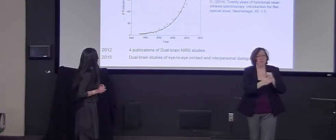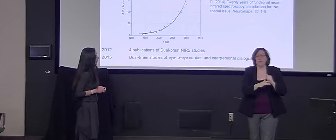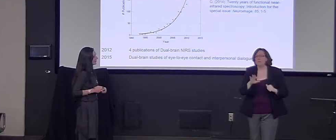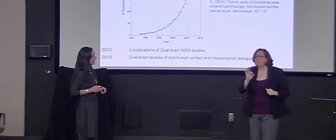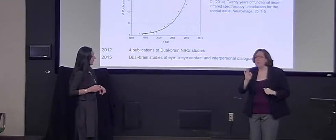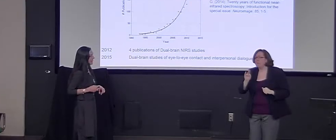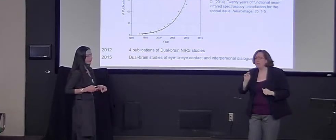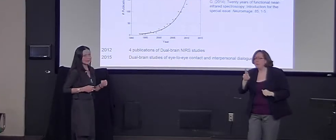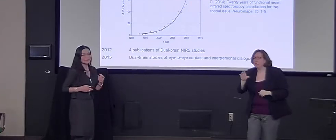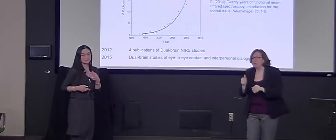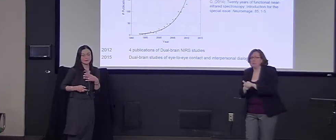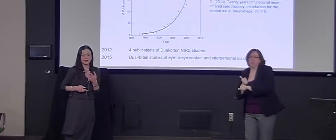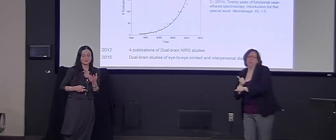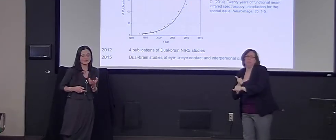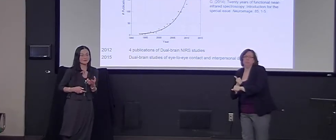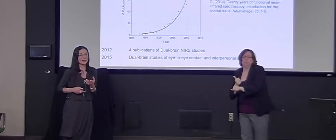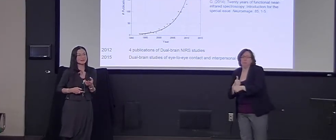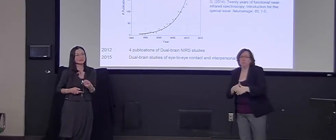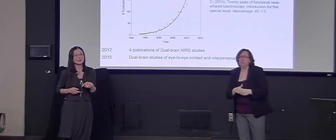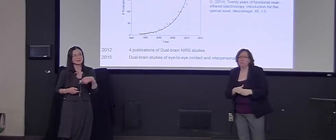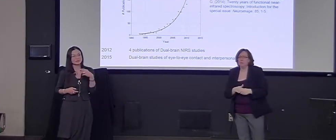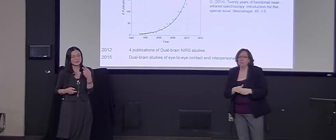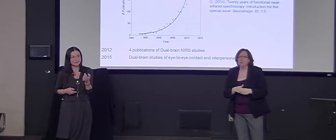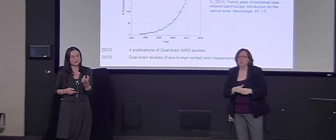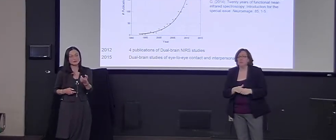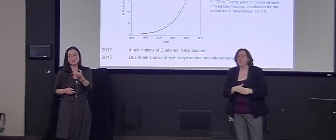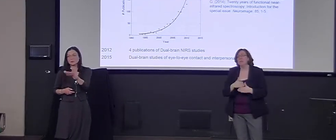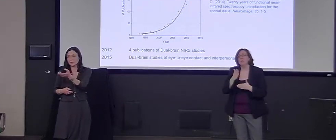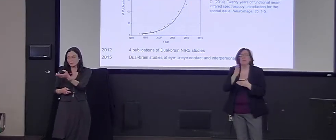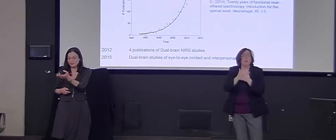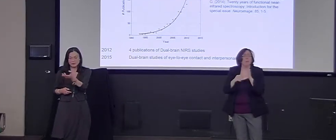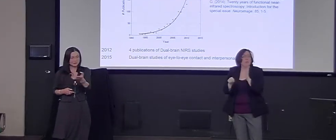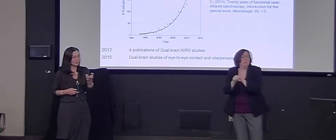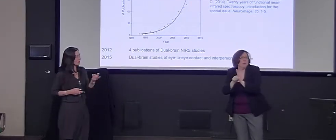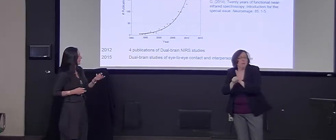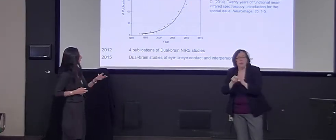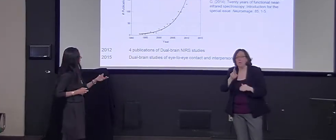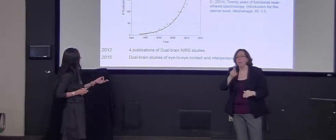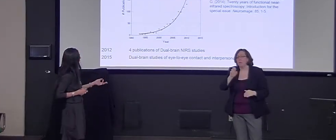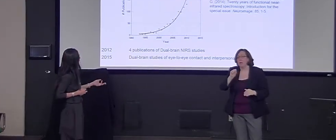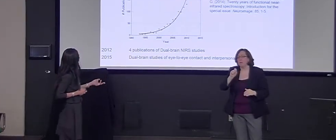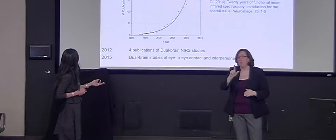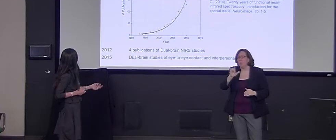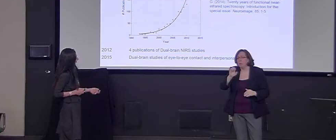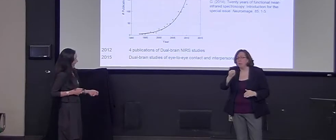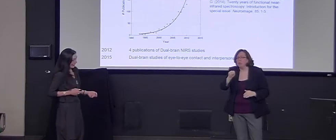partly because of disadvantages of resolution, which I'm gonna talk to you about a little bit later,